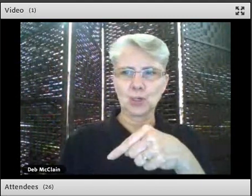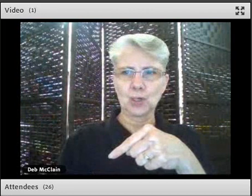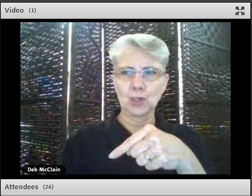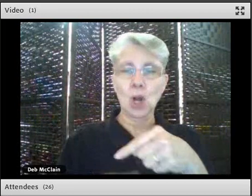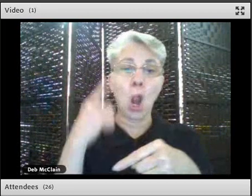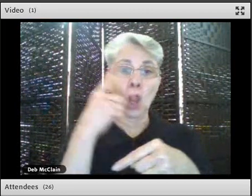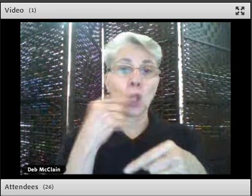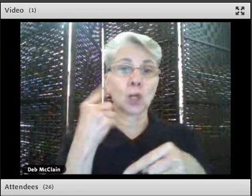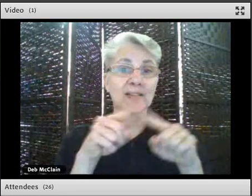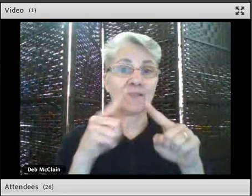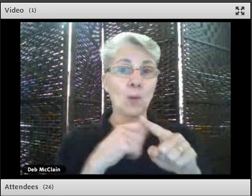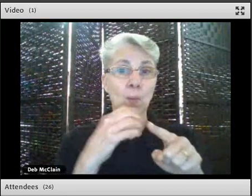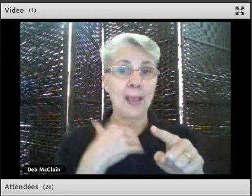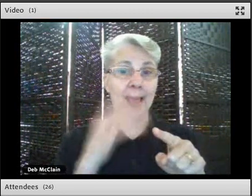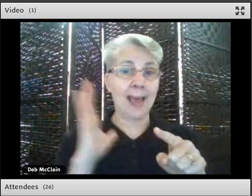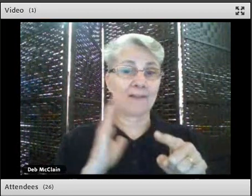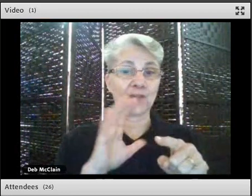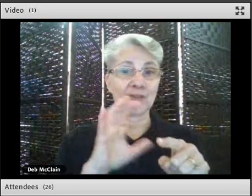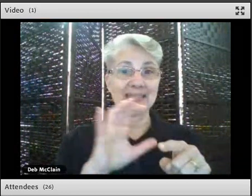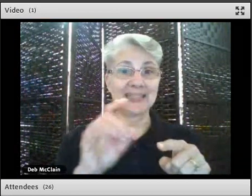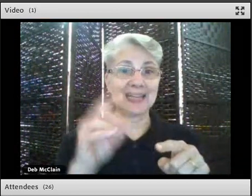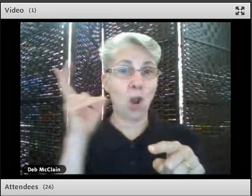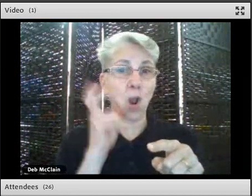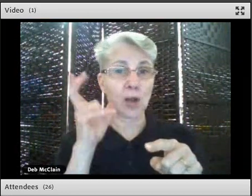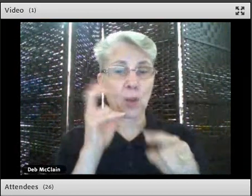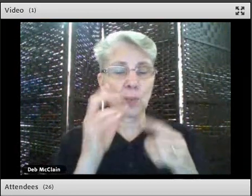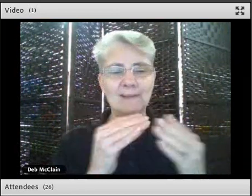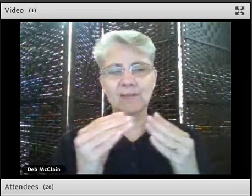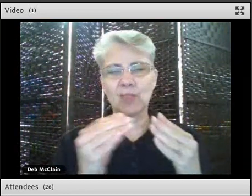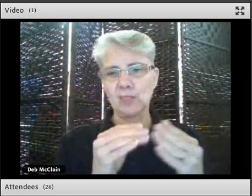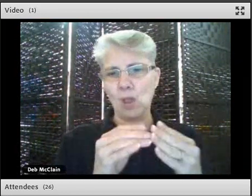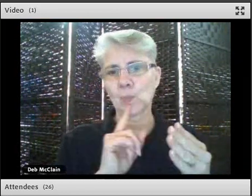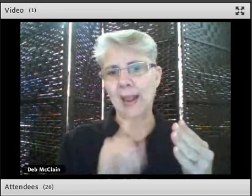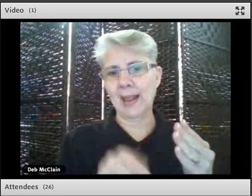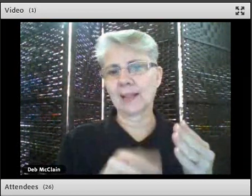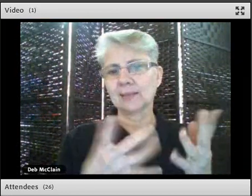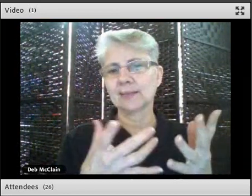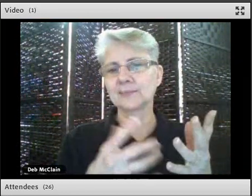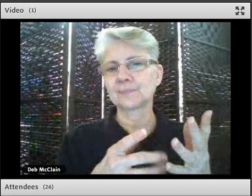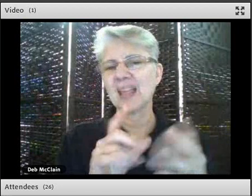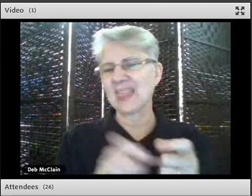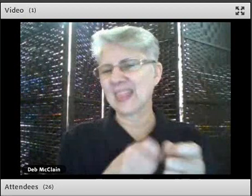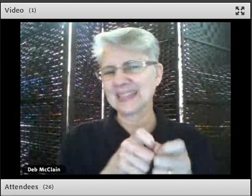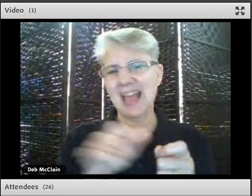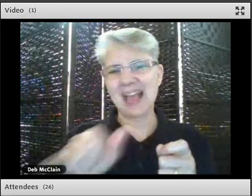But the way that it's presented is different, so what we record will be different.